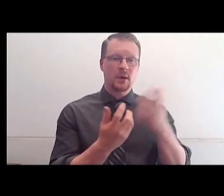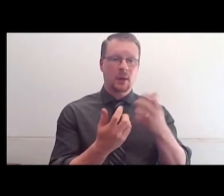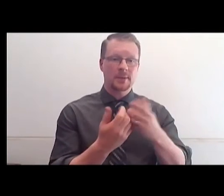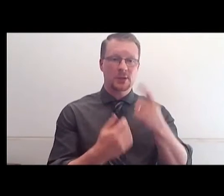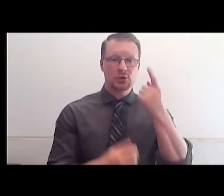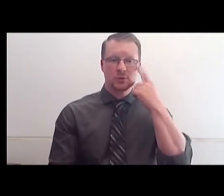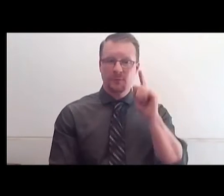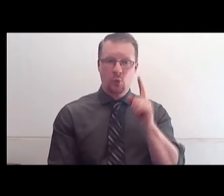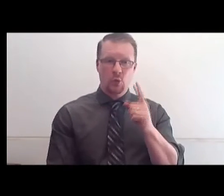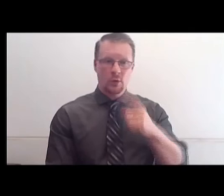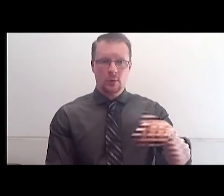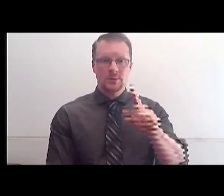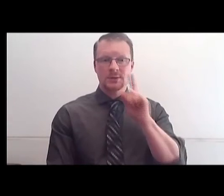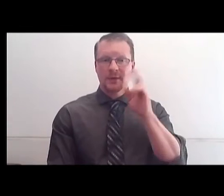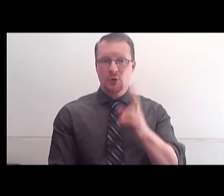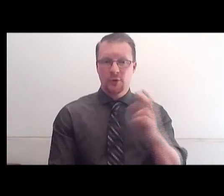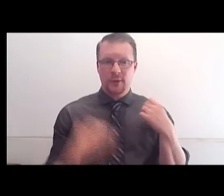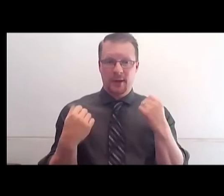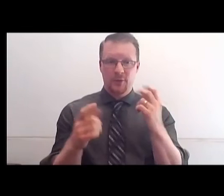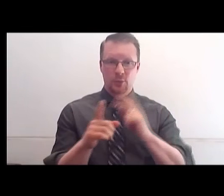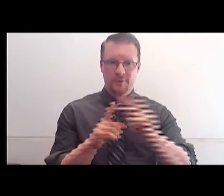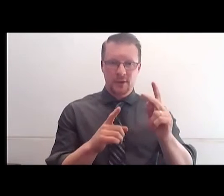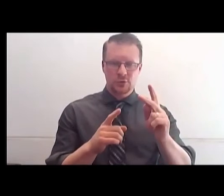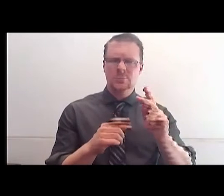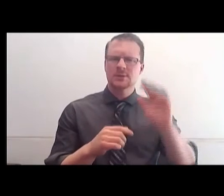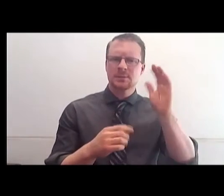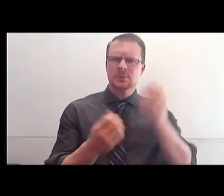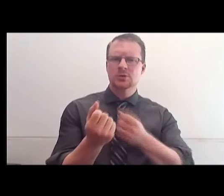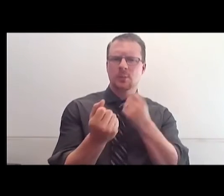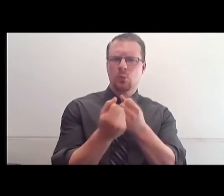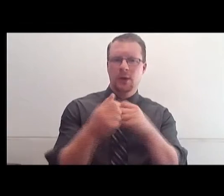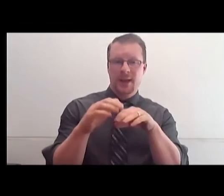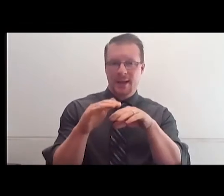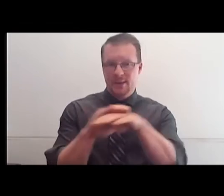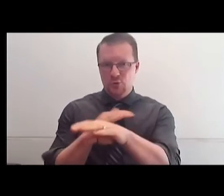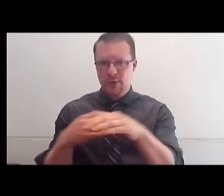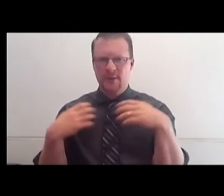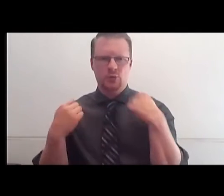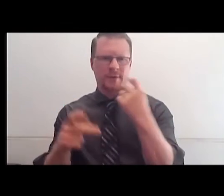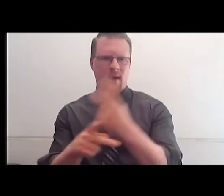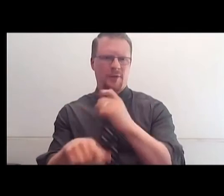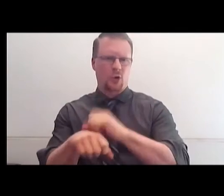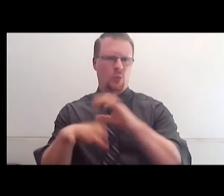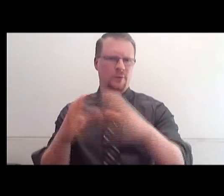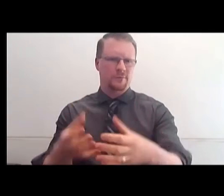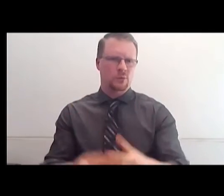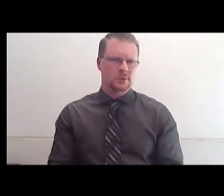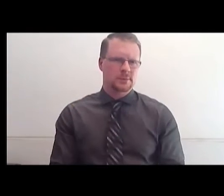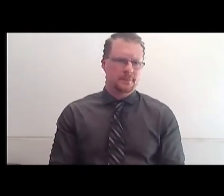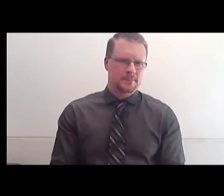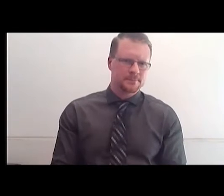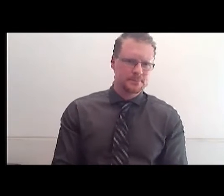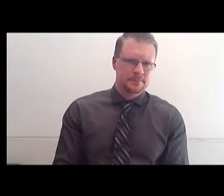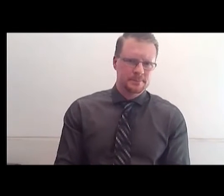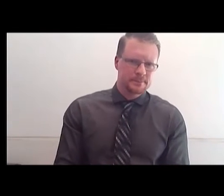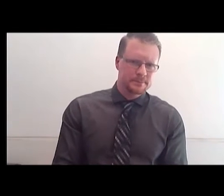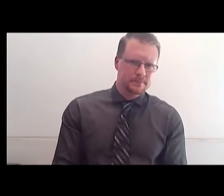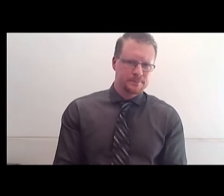But there is some suggestion of effective communication for deaf and hard of hearing professionals in terms of how that